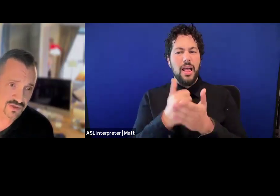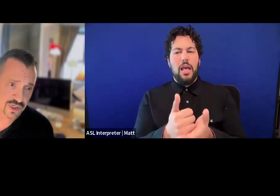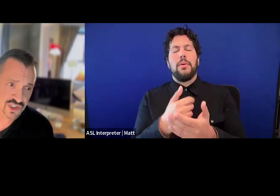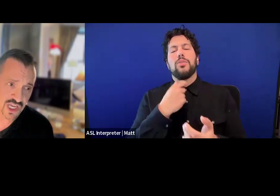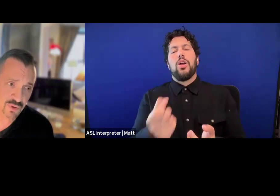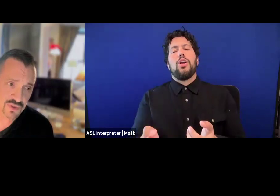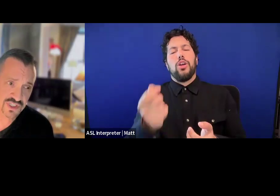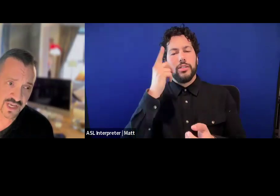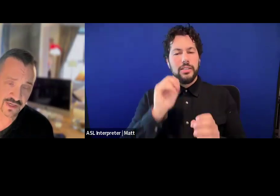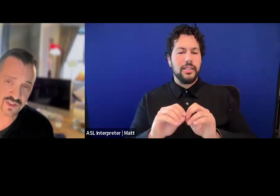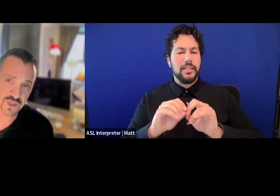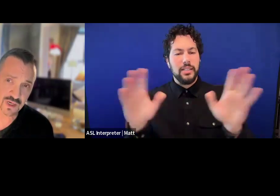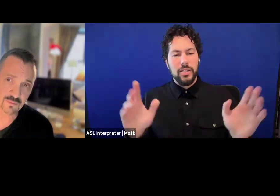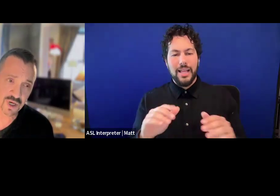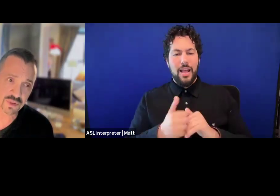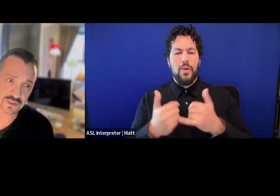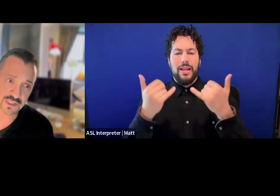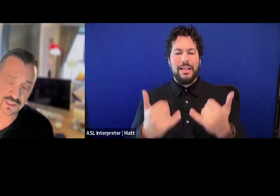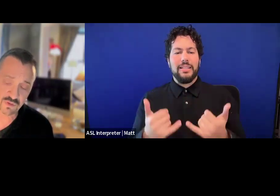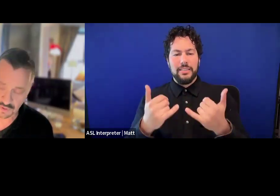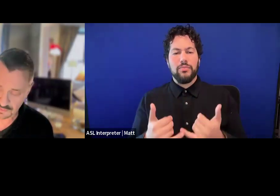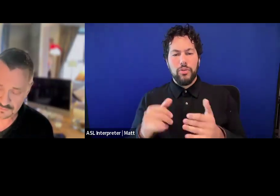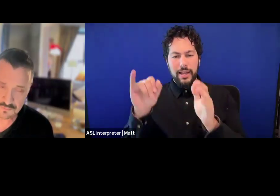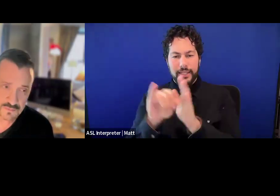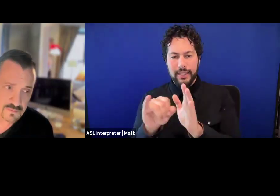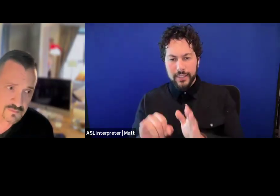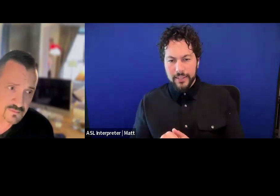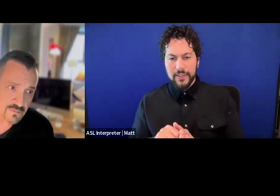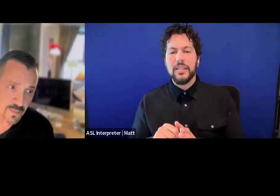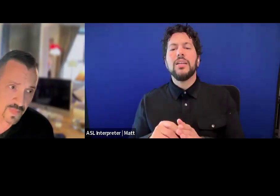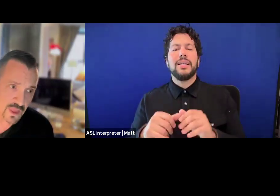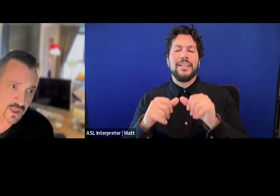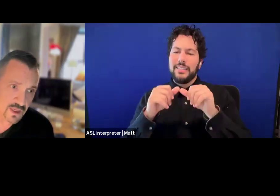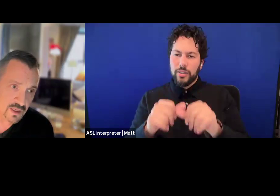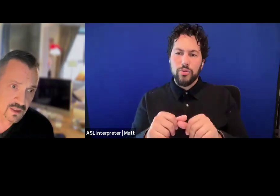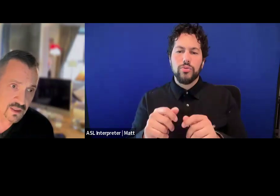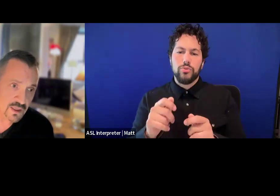continue to shape whose desires become publicly livable.